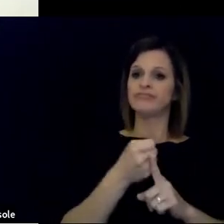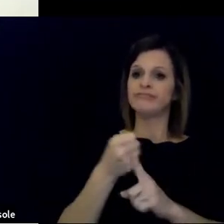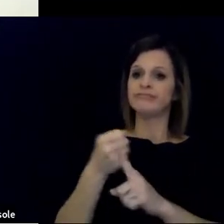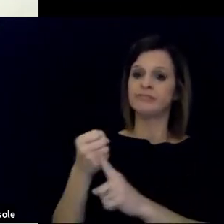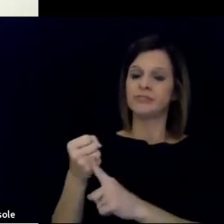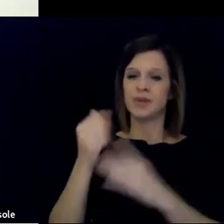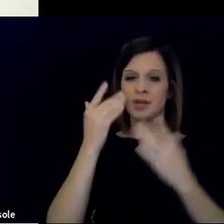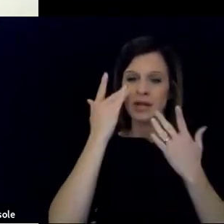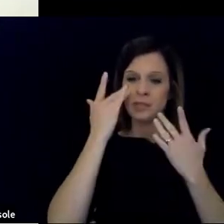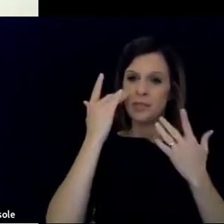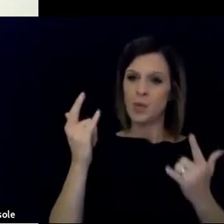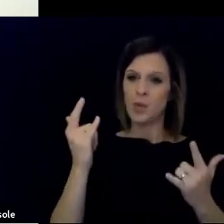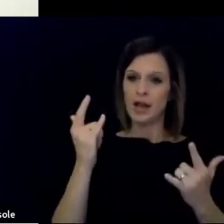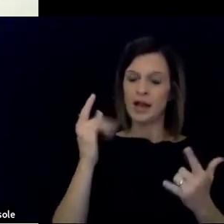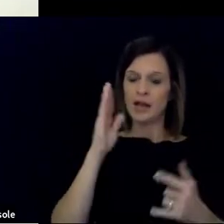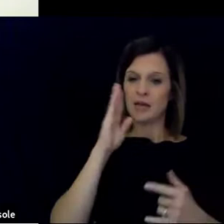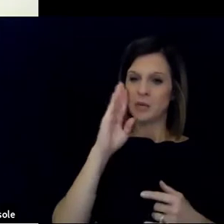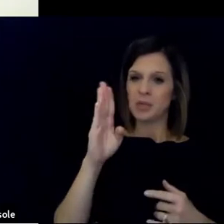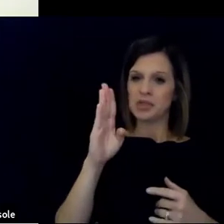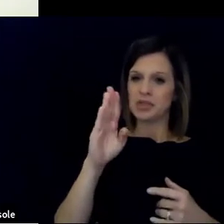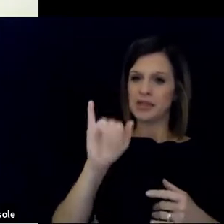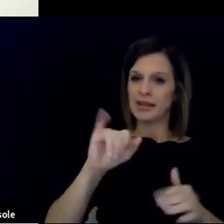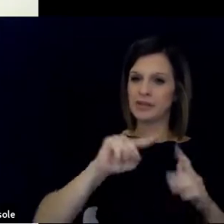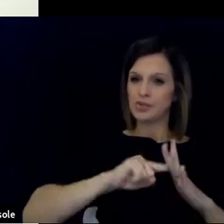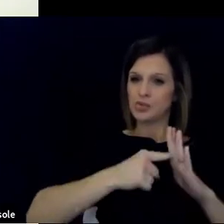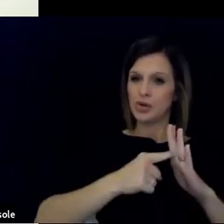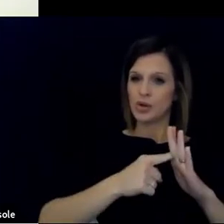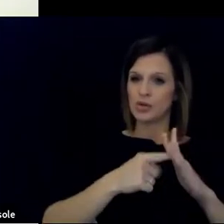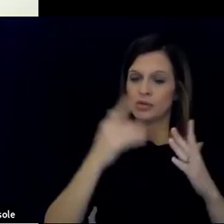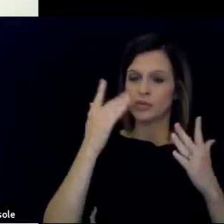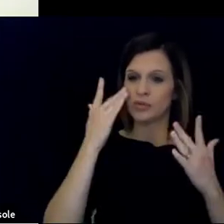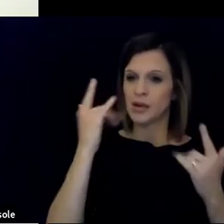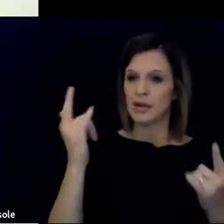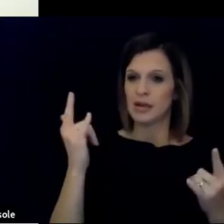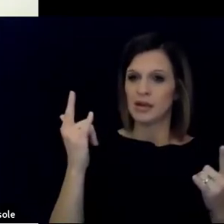Why would the kid be watching TV on the couch, and suddenly run over there and smash them?